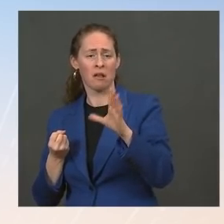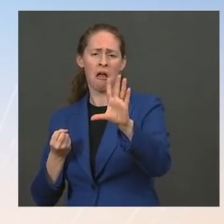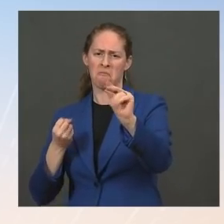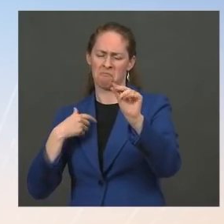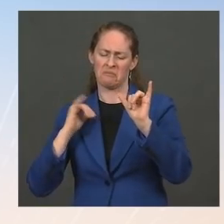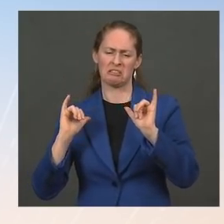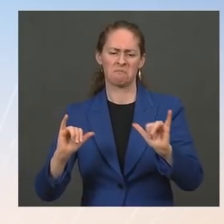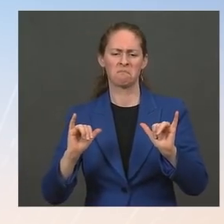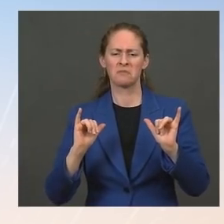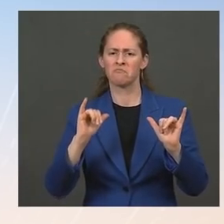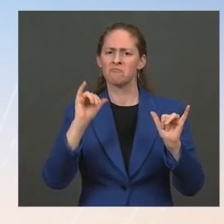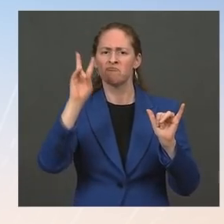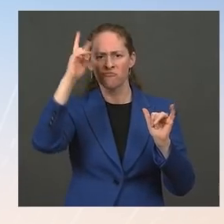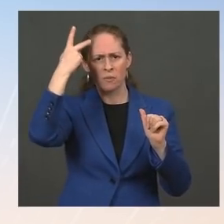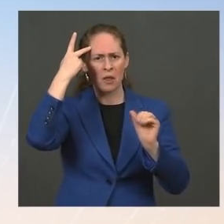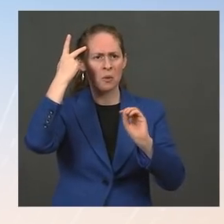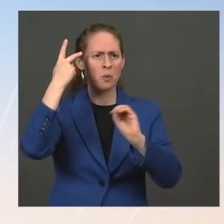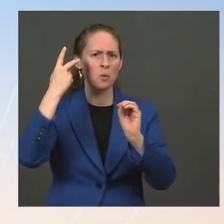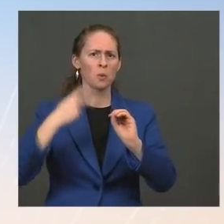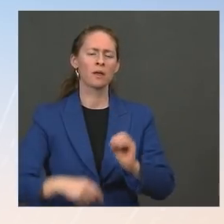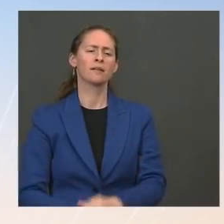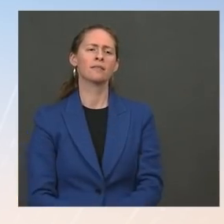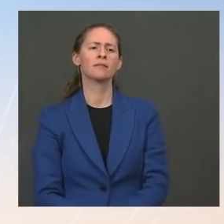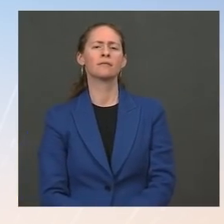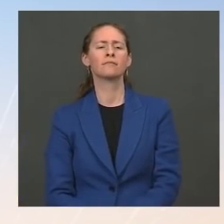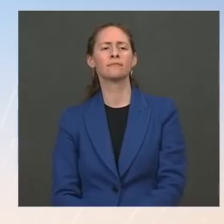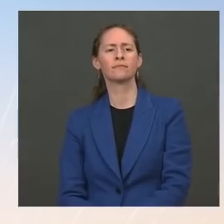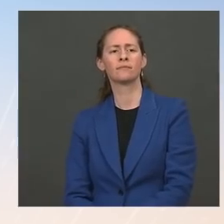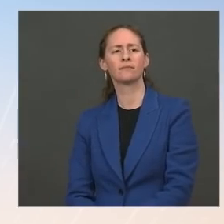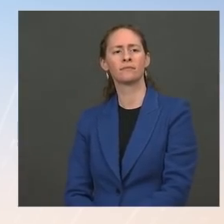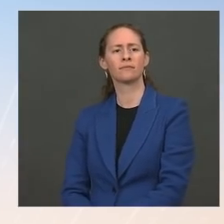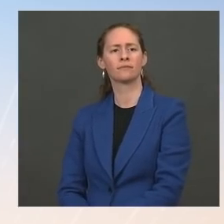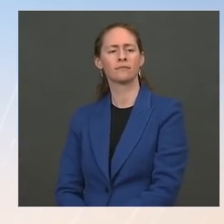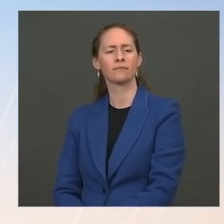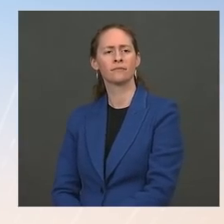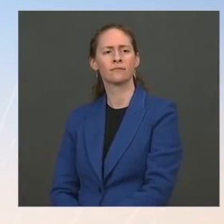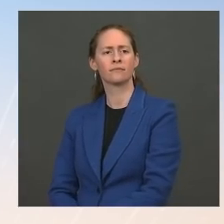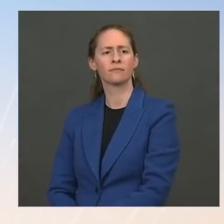on its part about its own reserve releases. Ms. Psaki: Again, I mean, we al- --